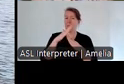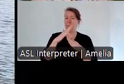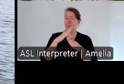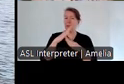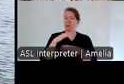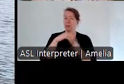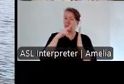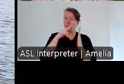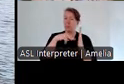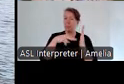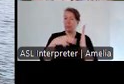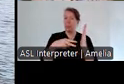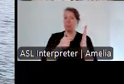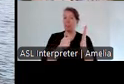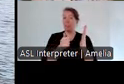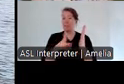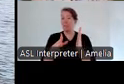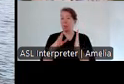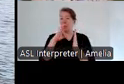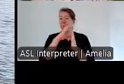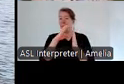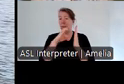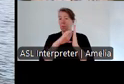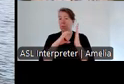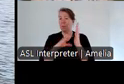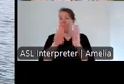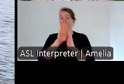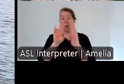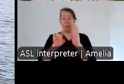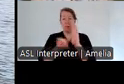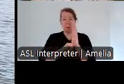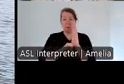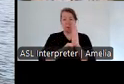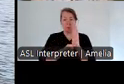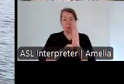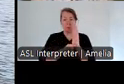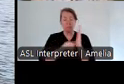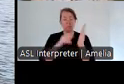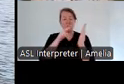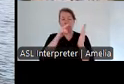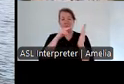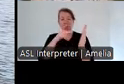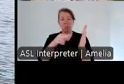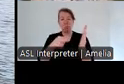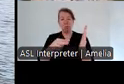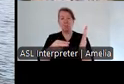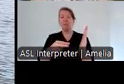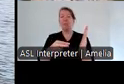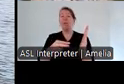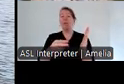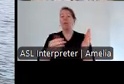to read the first couple paragraphs of the background on WCAG 2, and then we talk a little bit about what they notice.